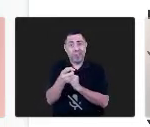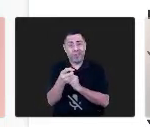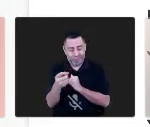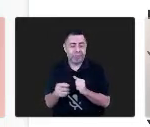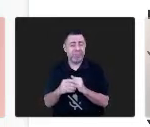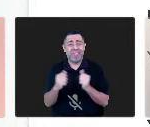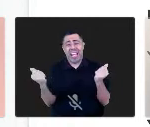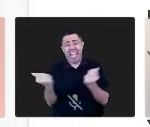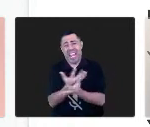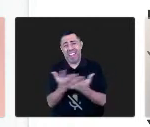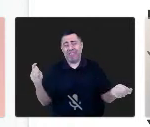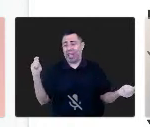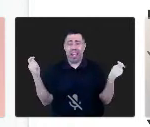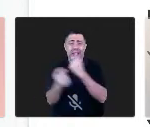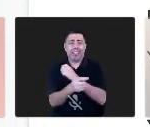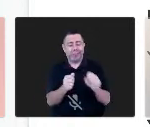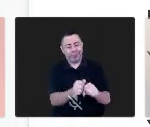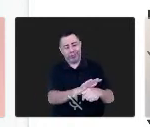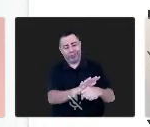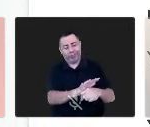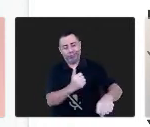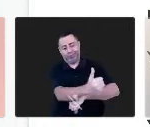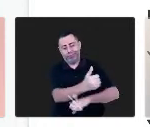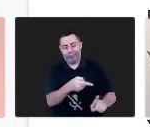and we're gonna go through some tips and tricks about excelling on your job search